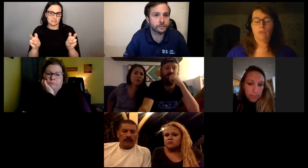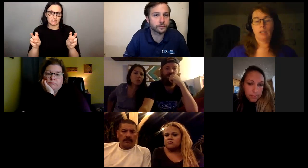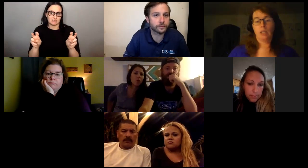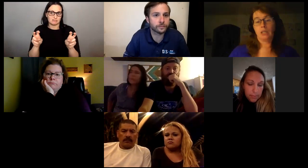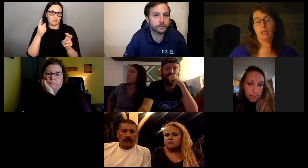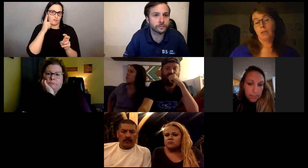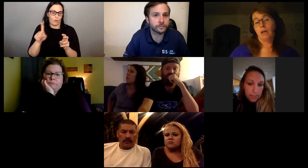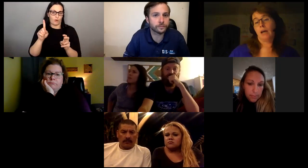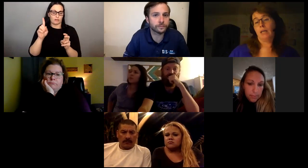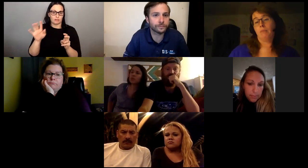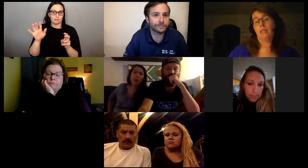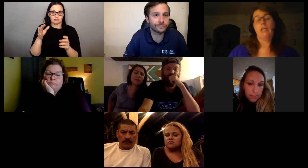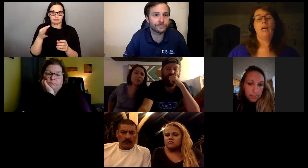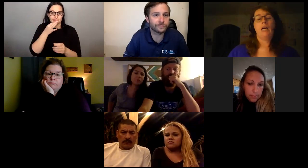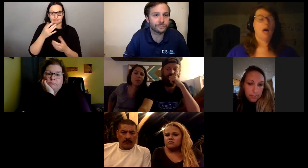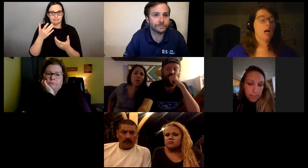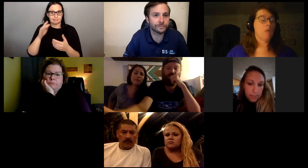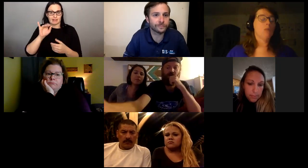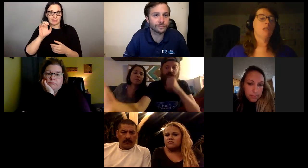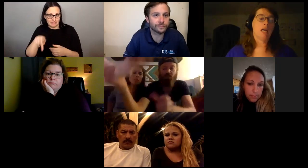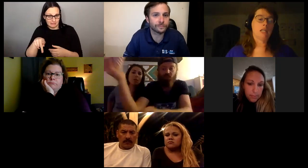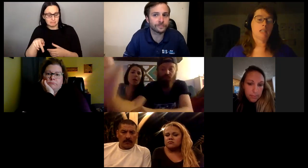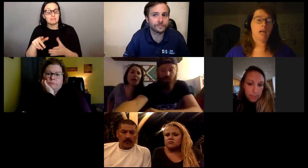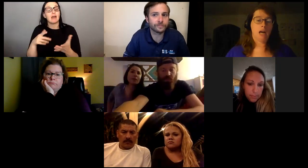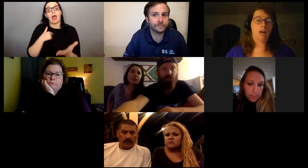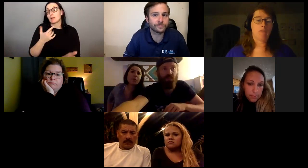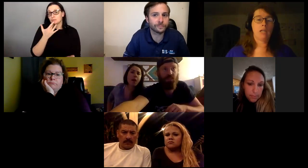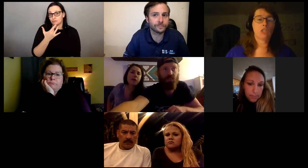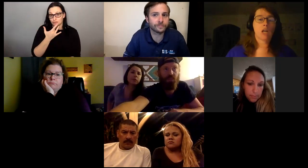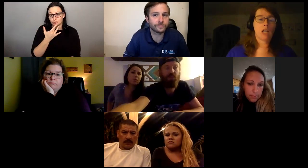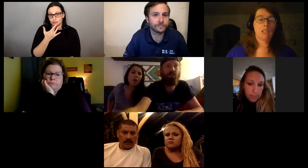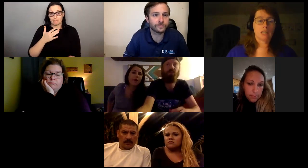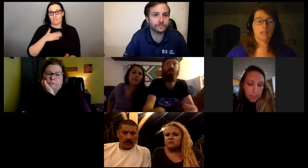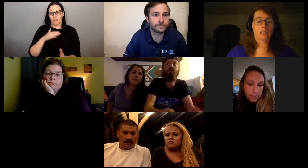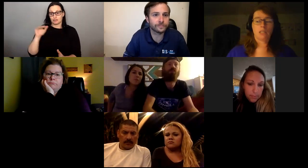incoming iep